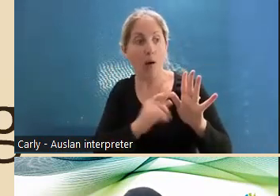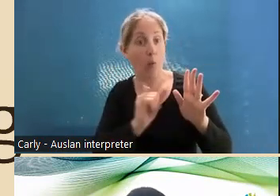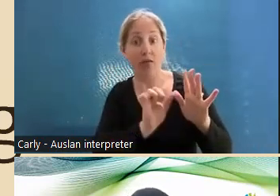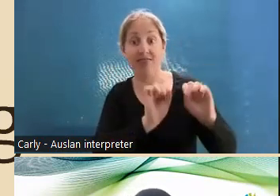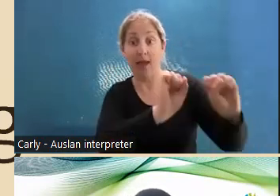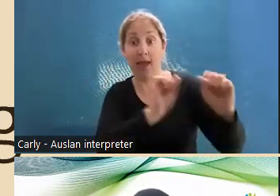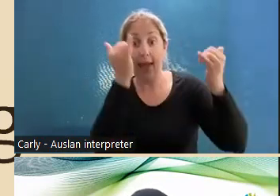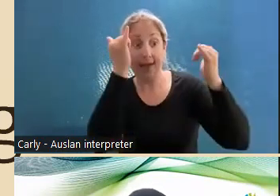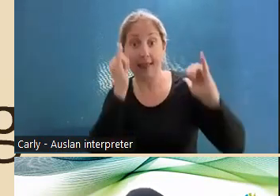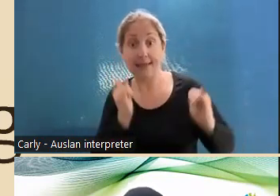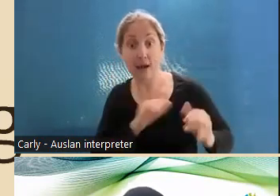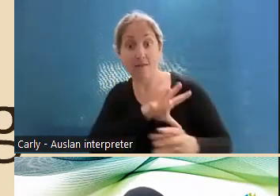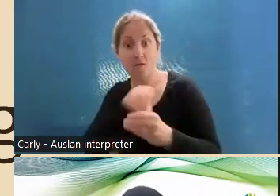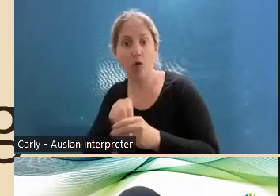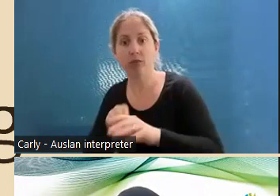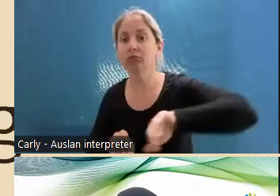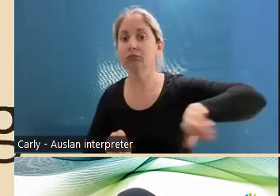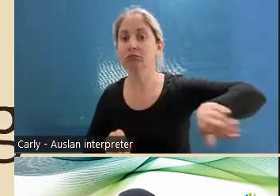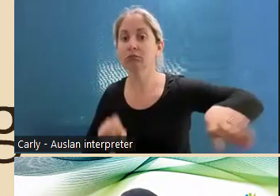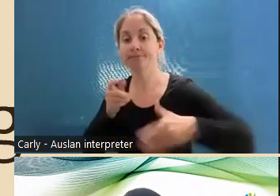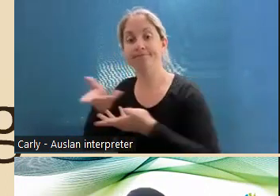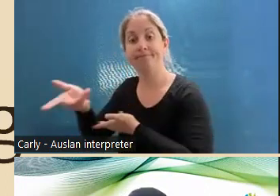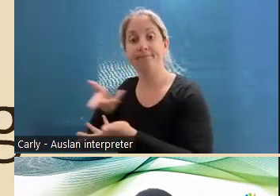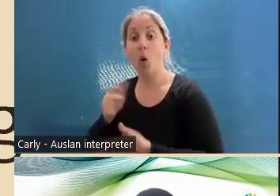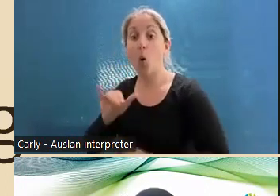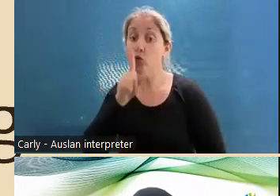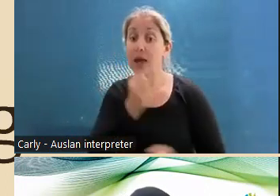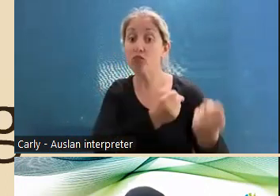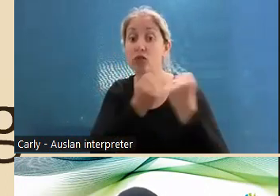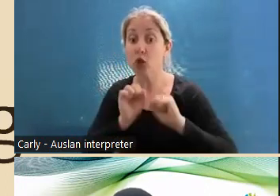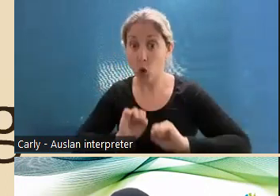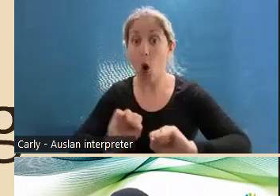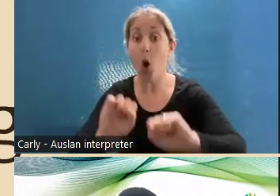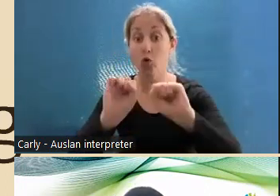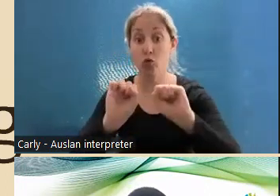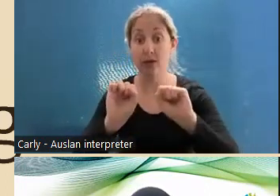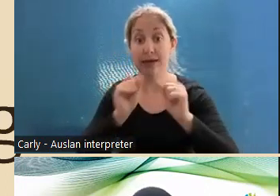You can also have your own support person, whether that's a family member, carer or an